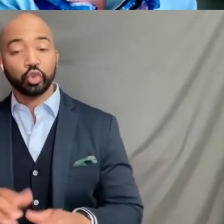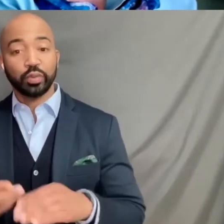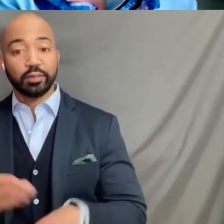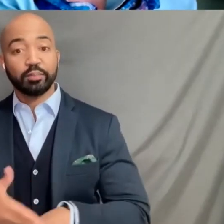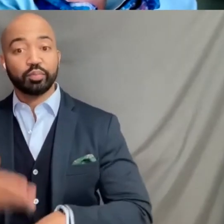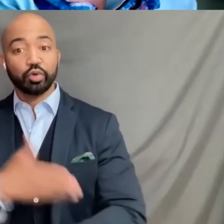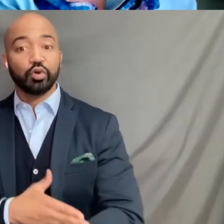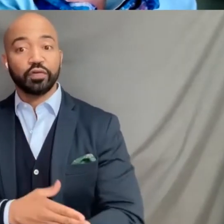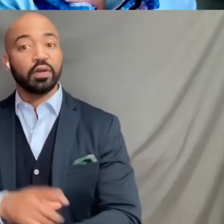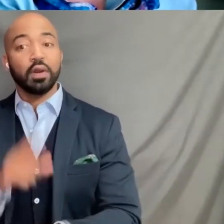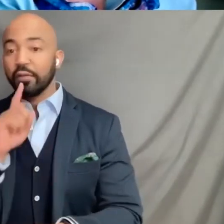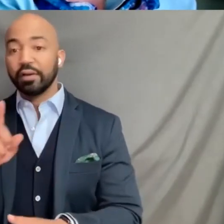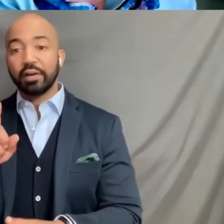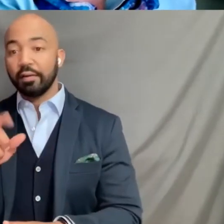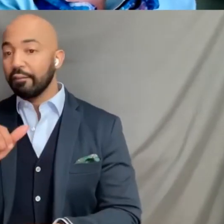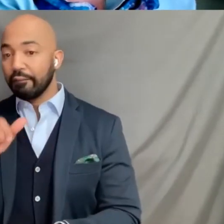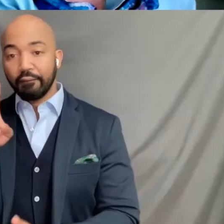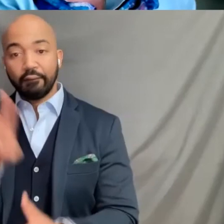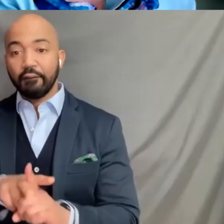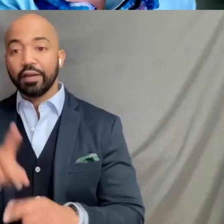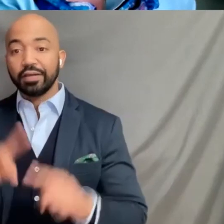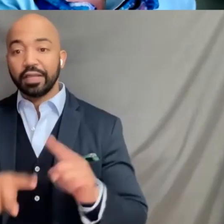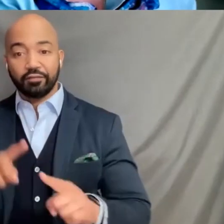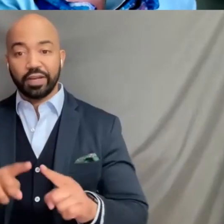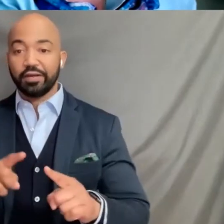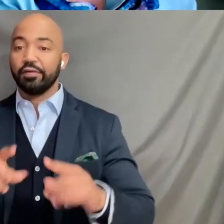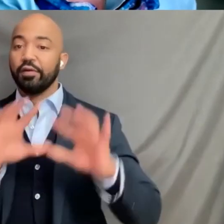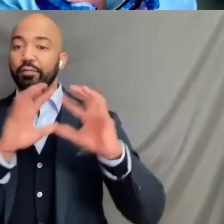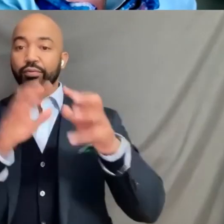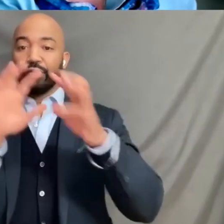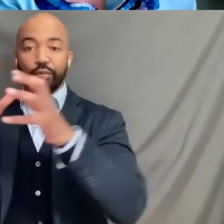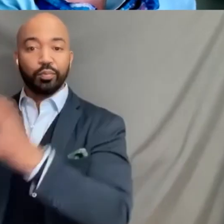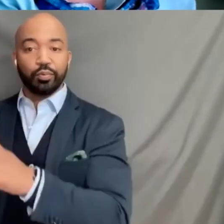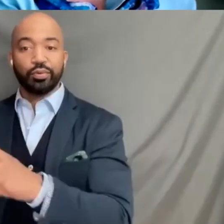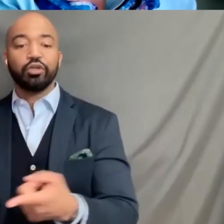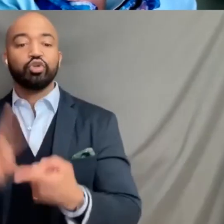and they do not include olive branches to quote unquote, the other side.